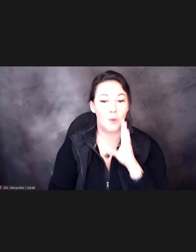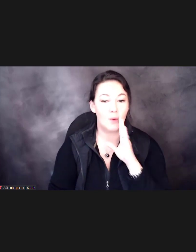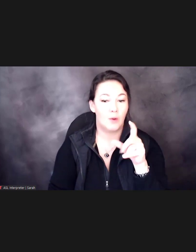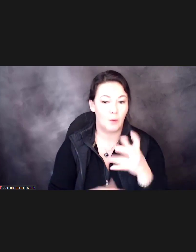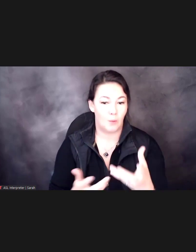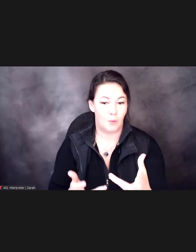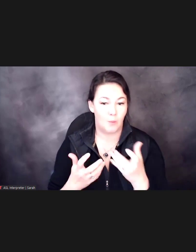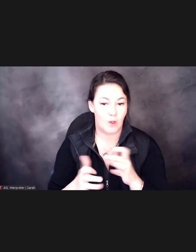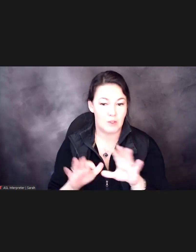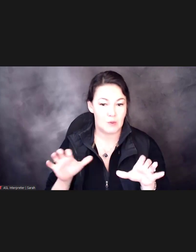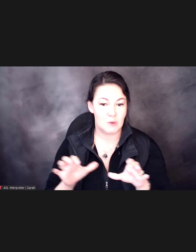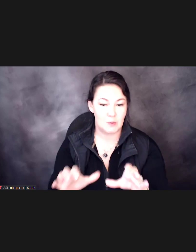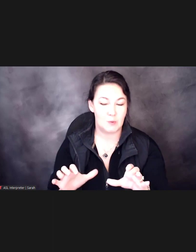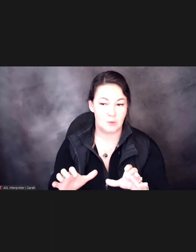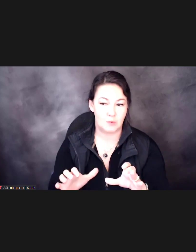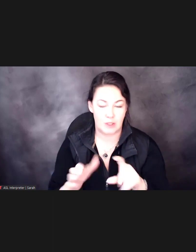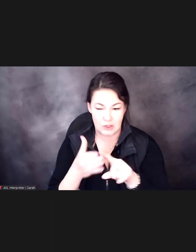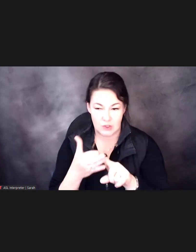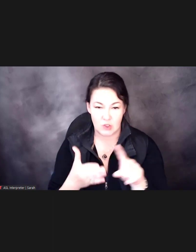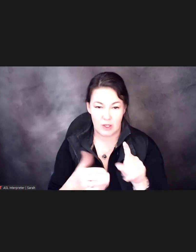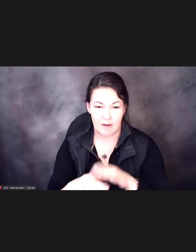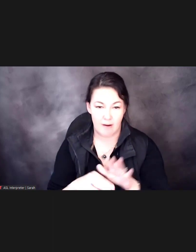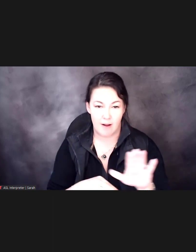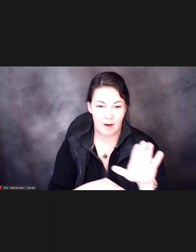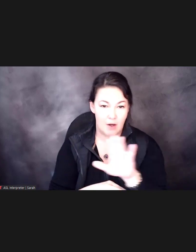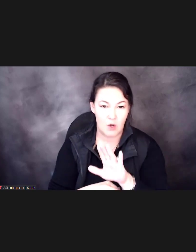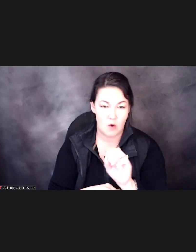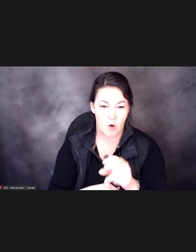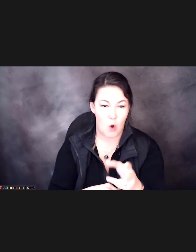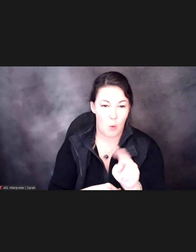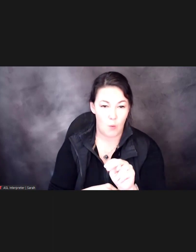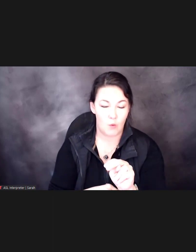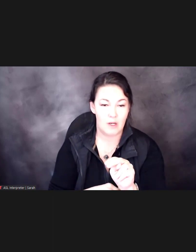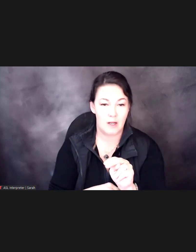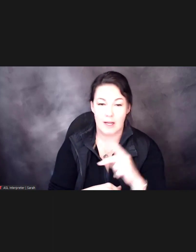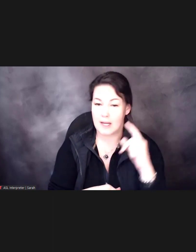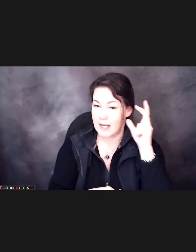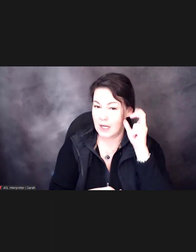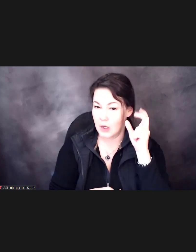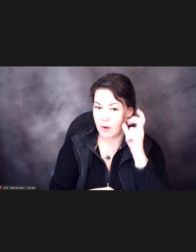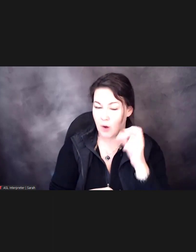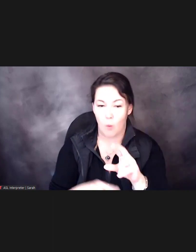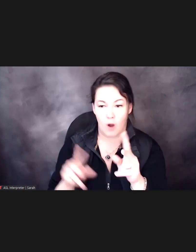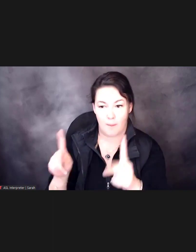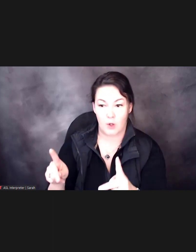you'll be wanting to do a check on your own hearing or someone who has